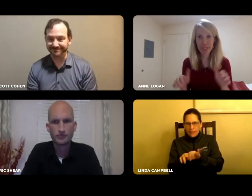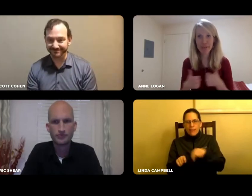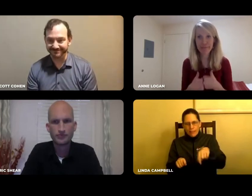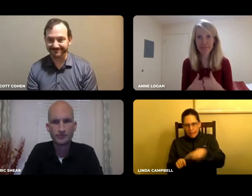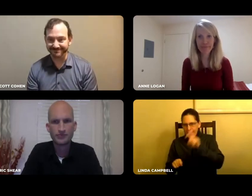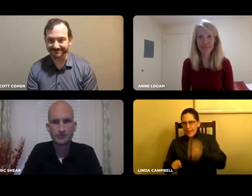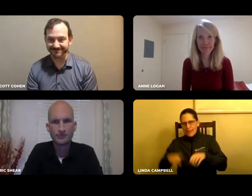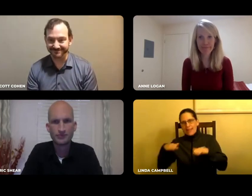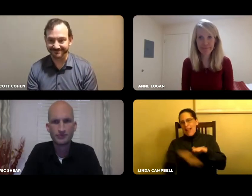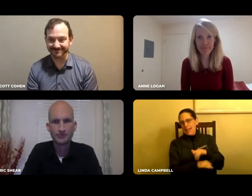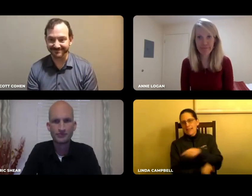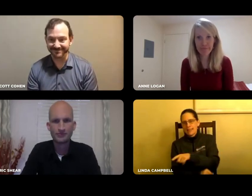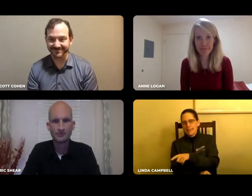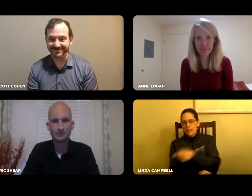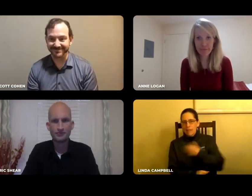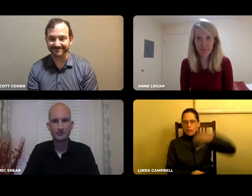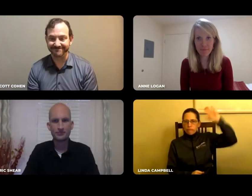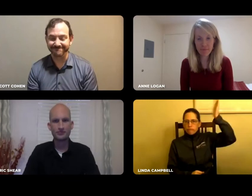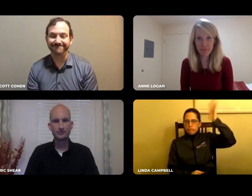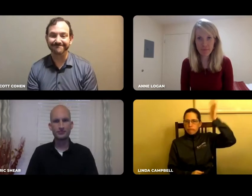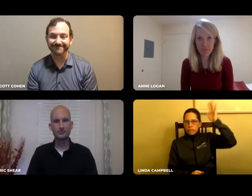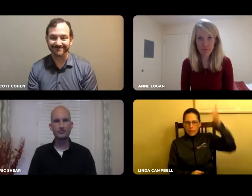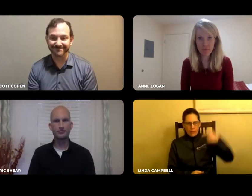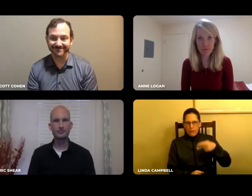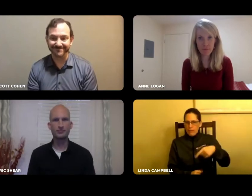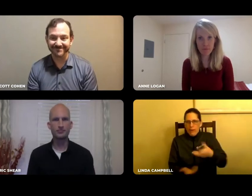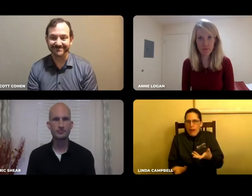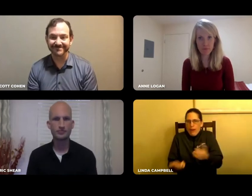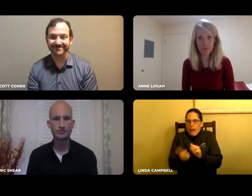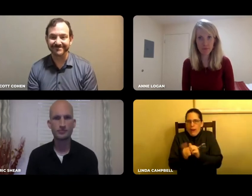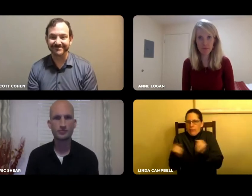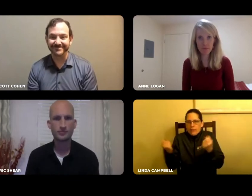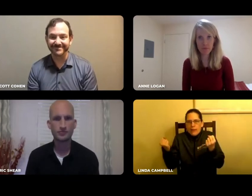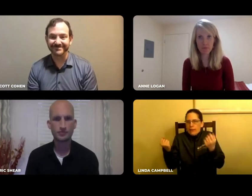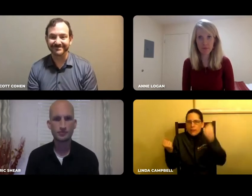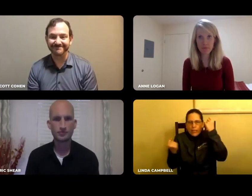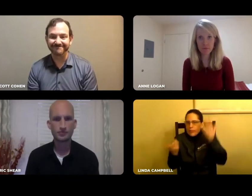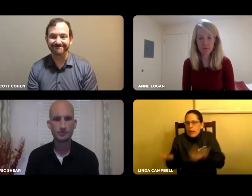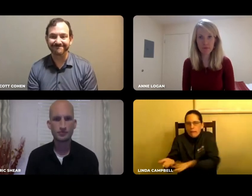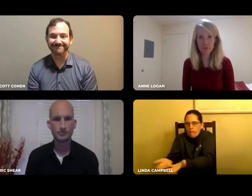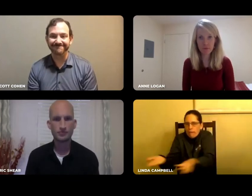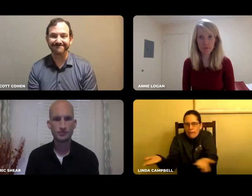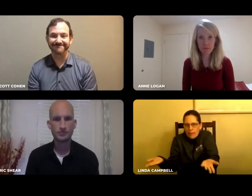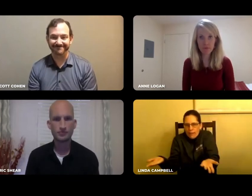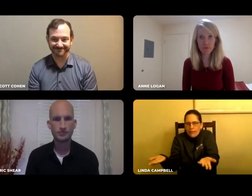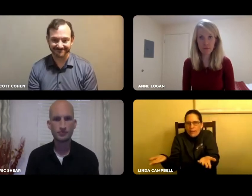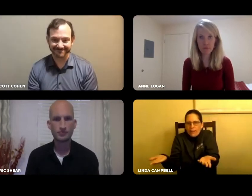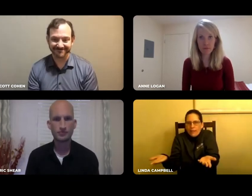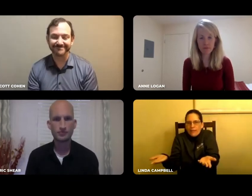They needed access. They didn't know how